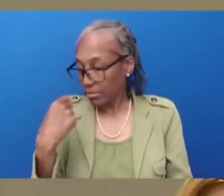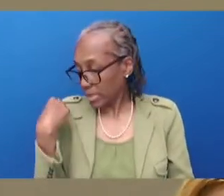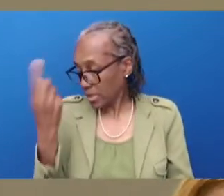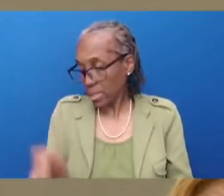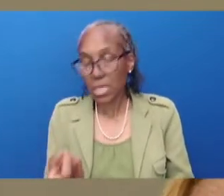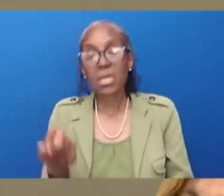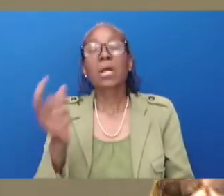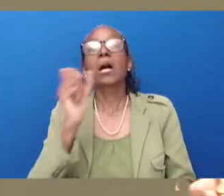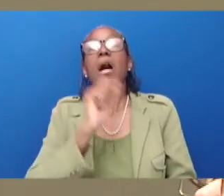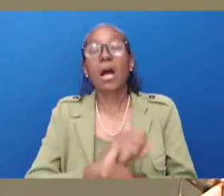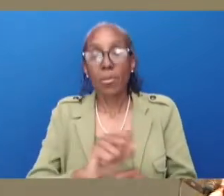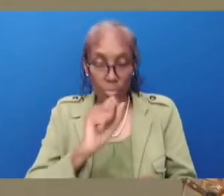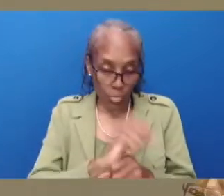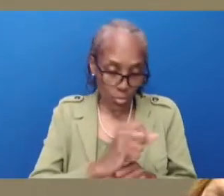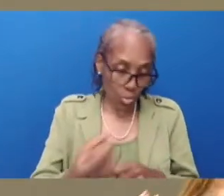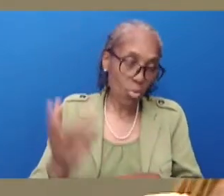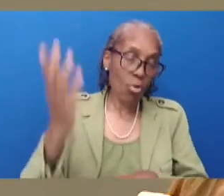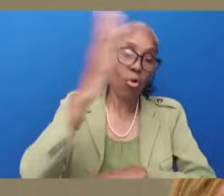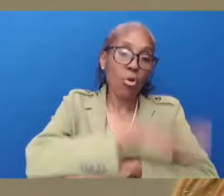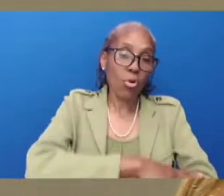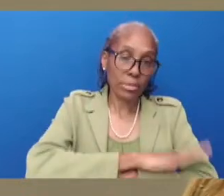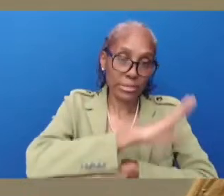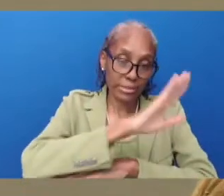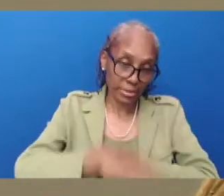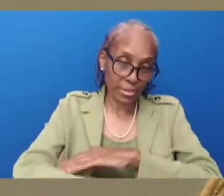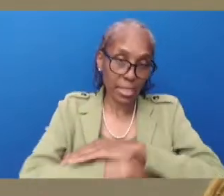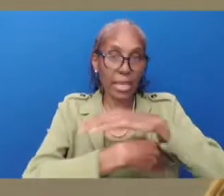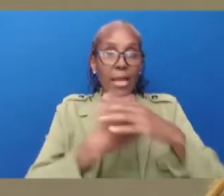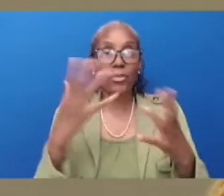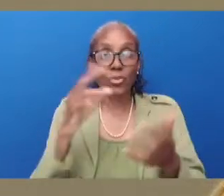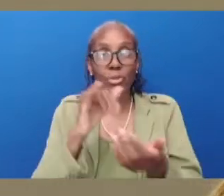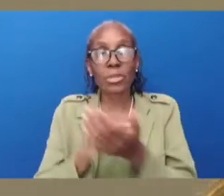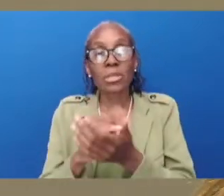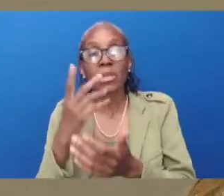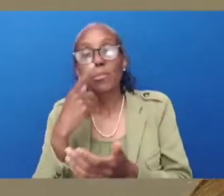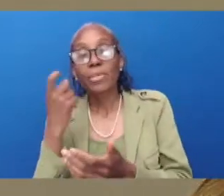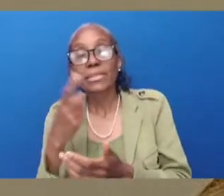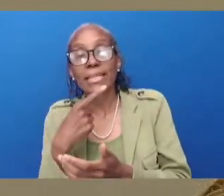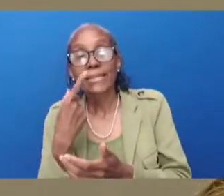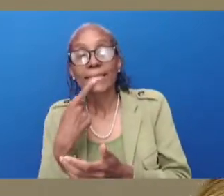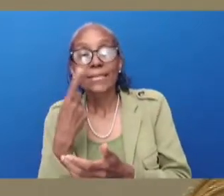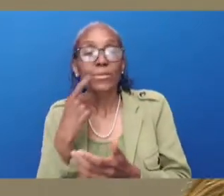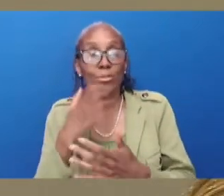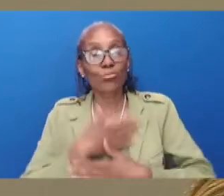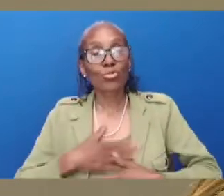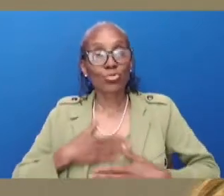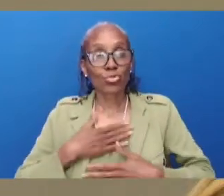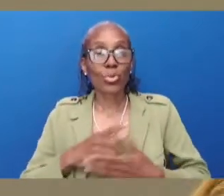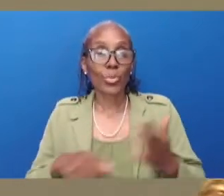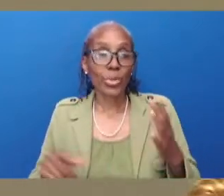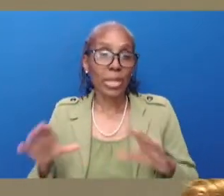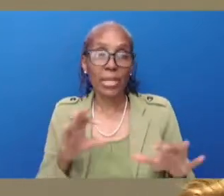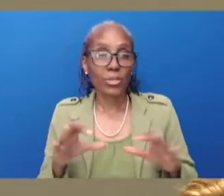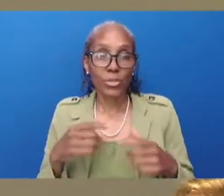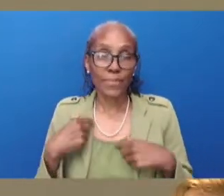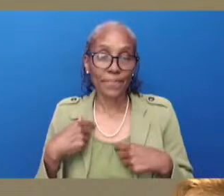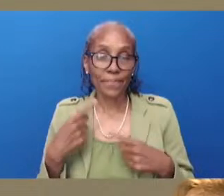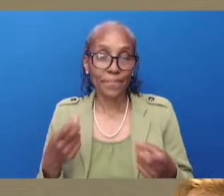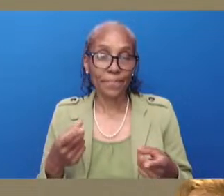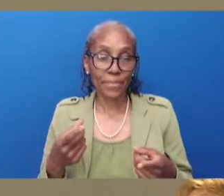SO I HAVE NOT BEEN SLEEPING.